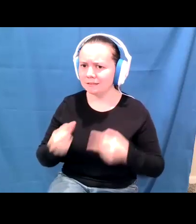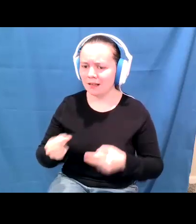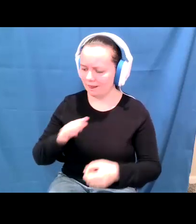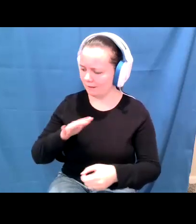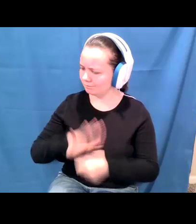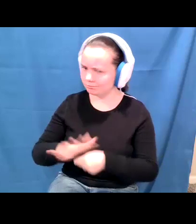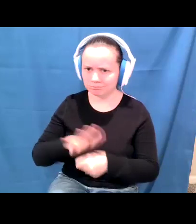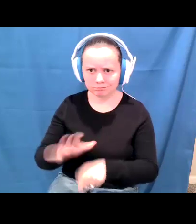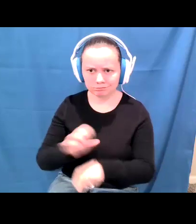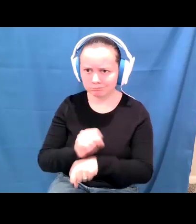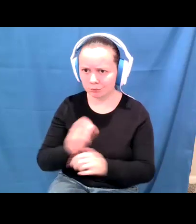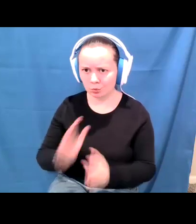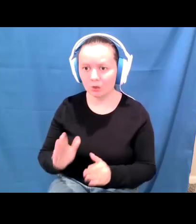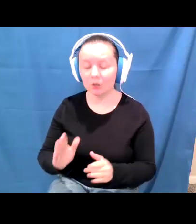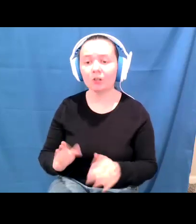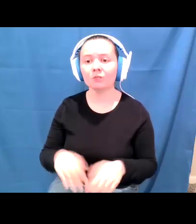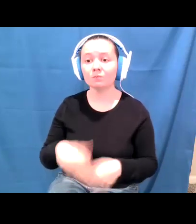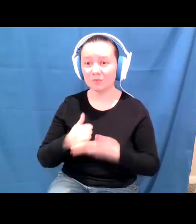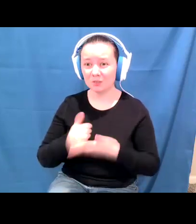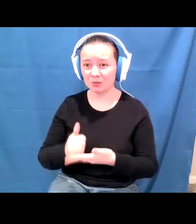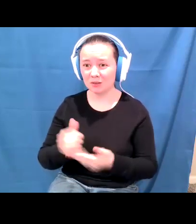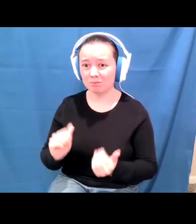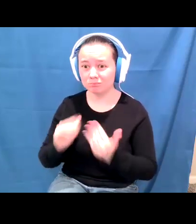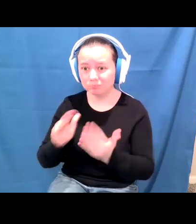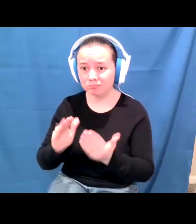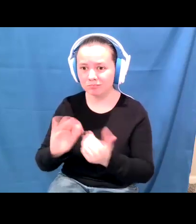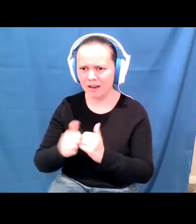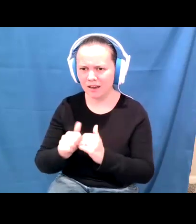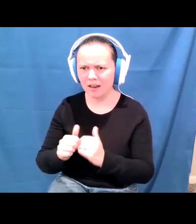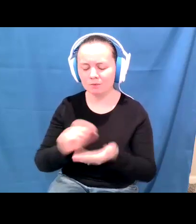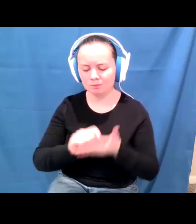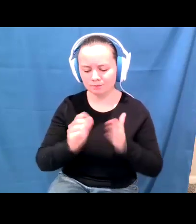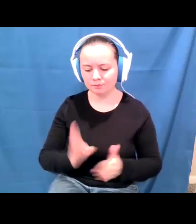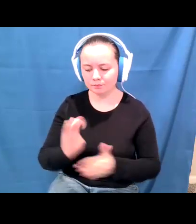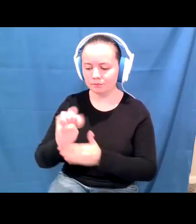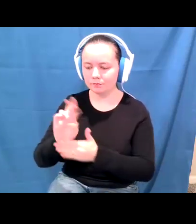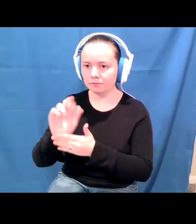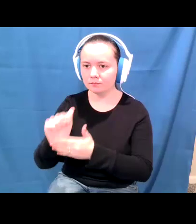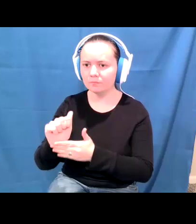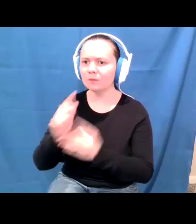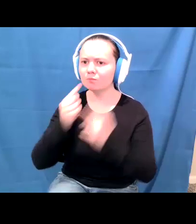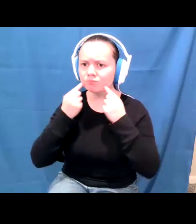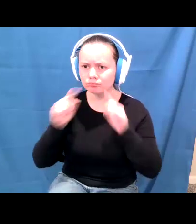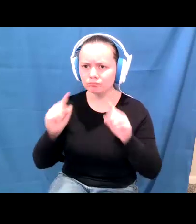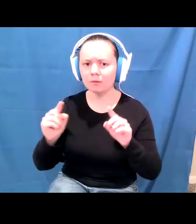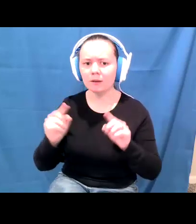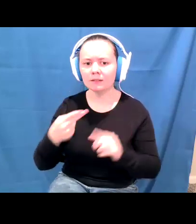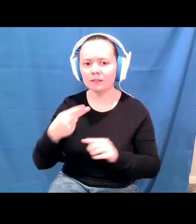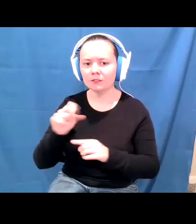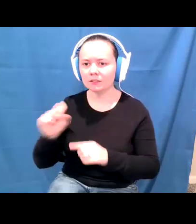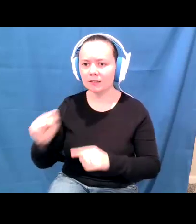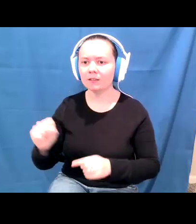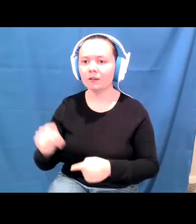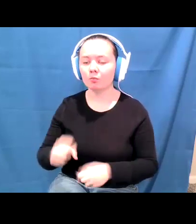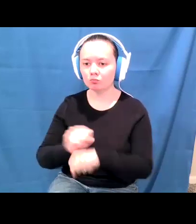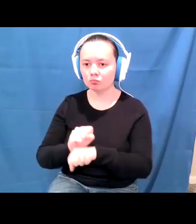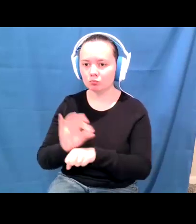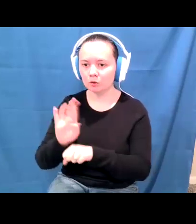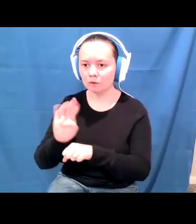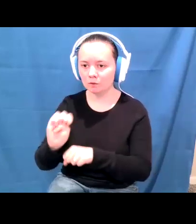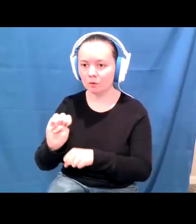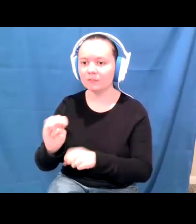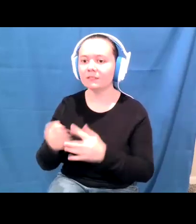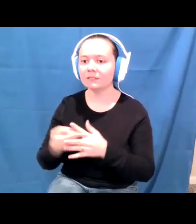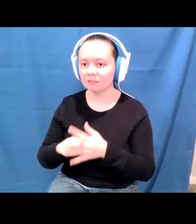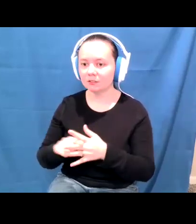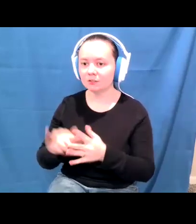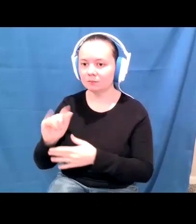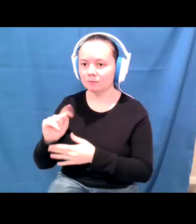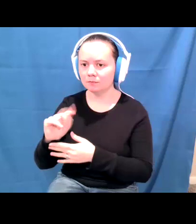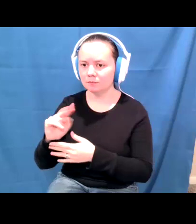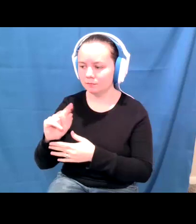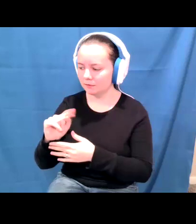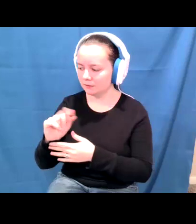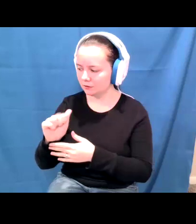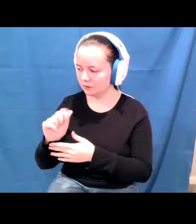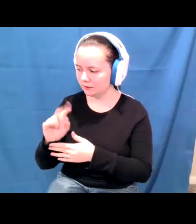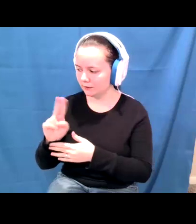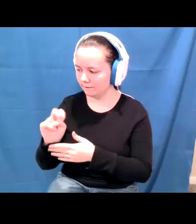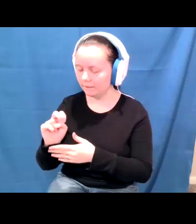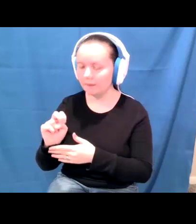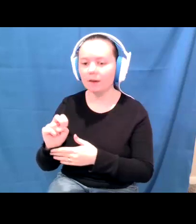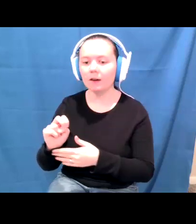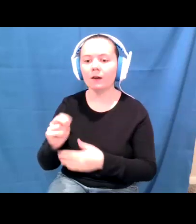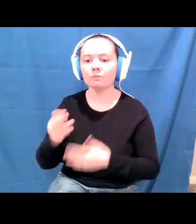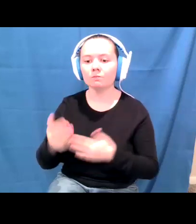So to help combat this, as we have heard, last year, Secretary Becerra announced the launch of this important HHS health workforce initiative with the goal being to support, strengthen, and grow the health workforce by leveraging programs across the department.